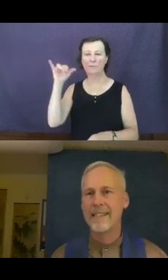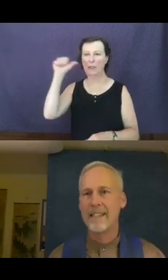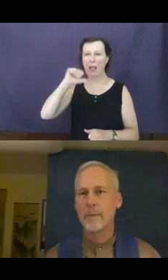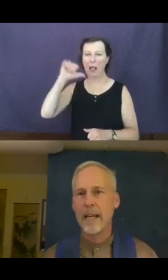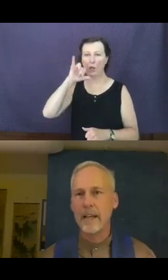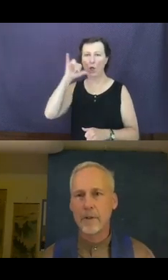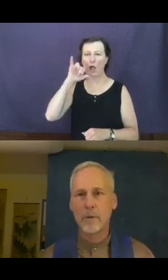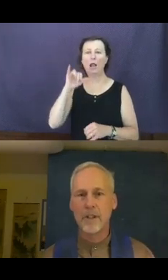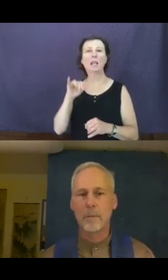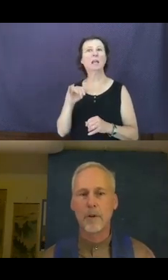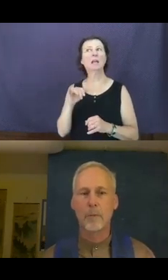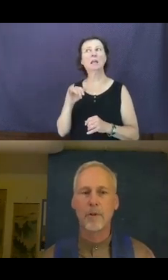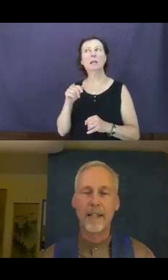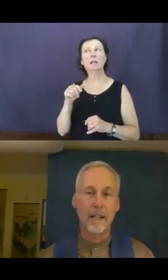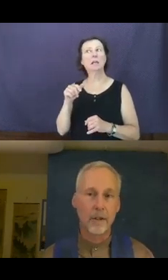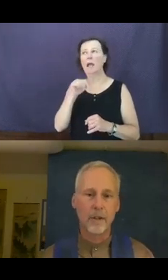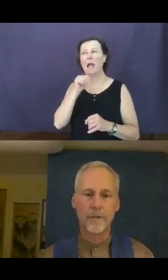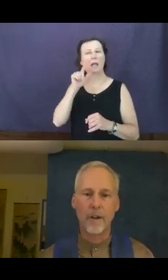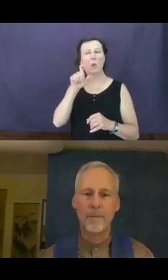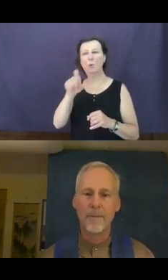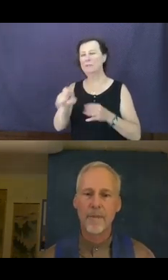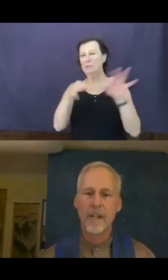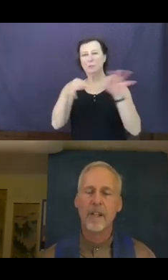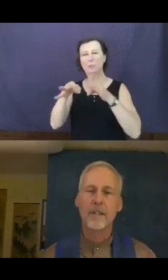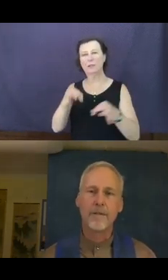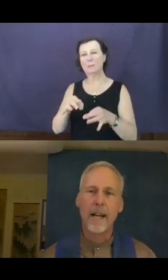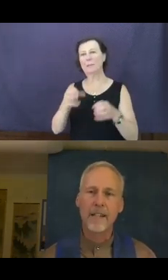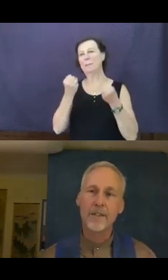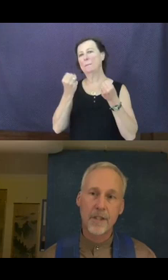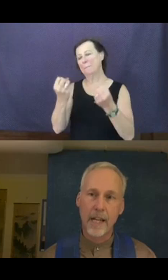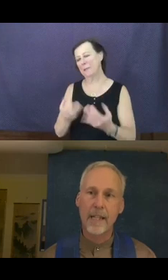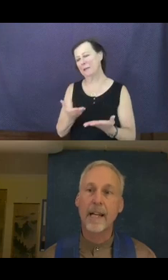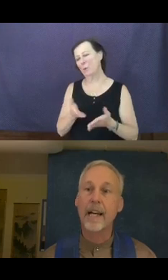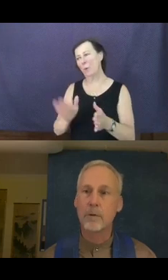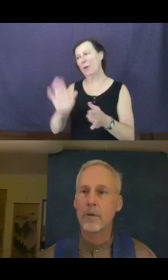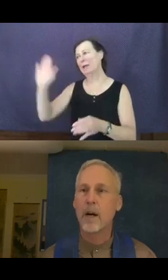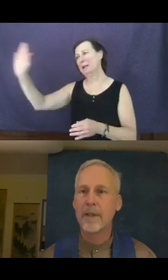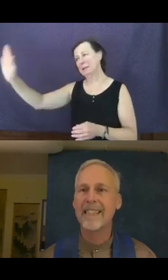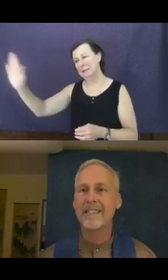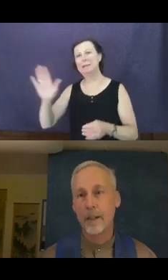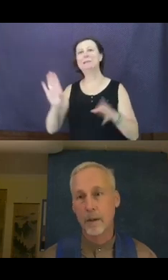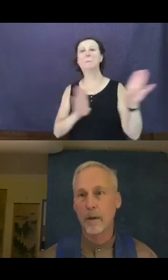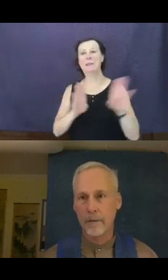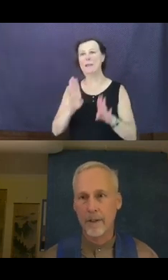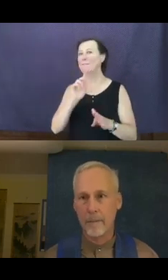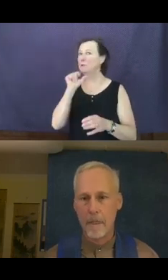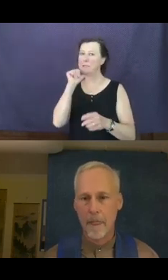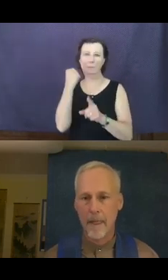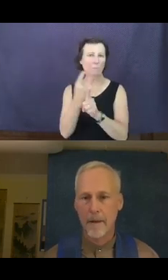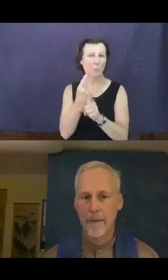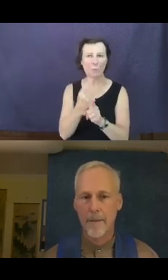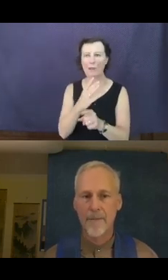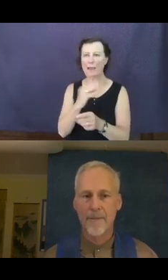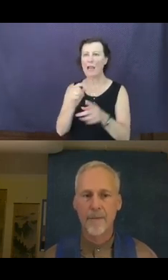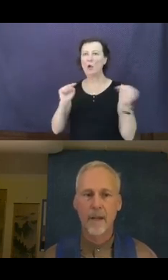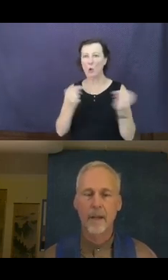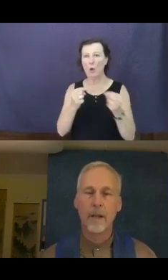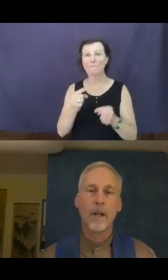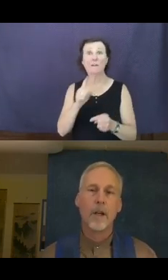his behavior was inappropriate and hurtful. Suffice to say that I grew up in terror of him.